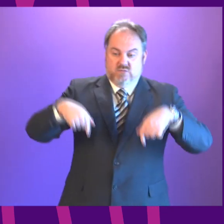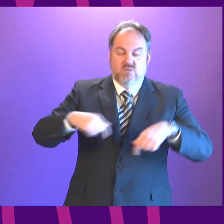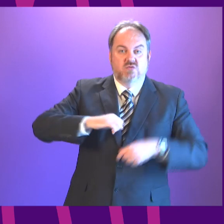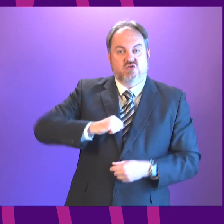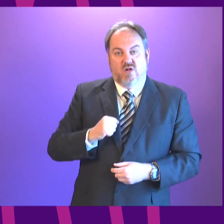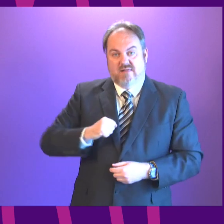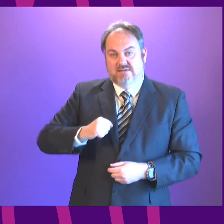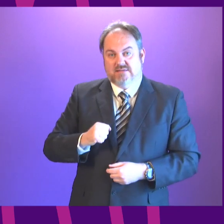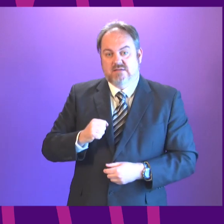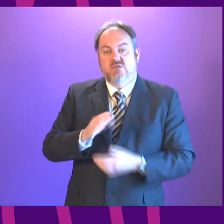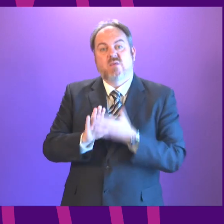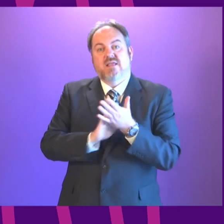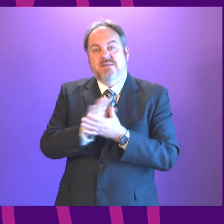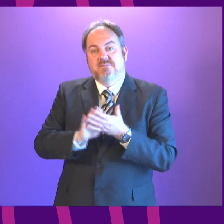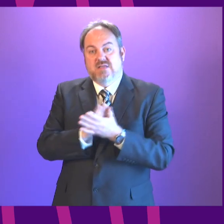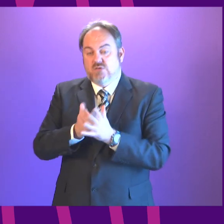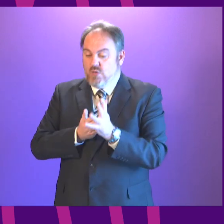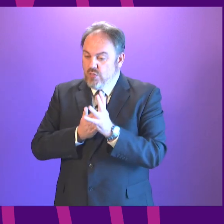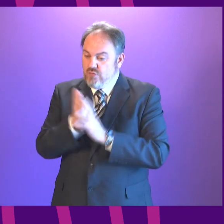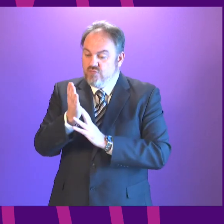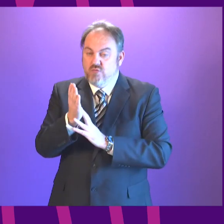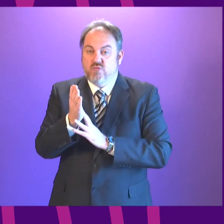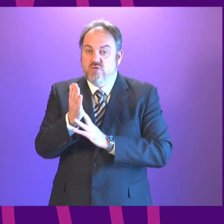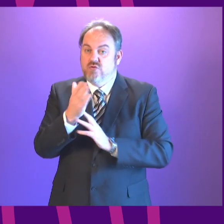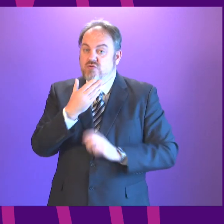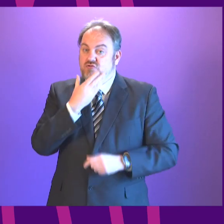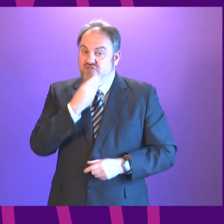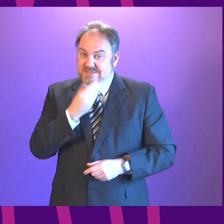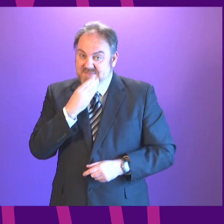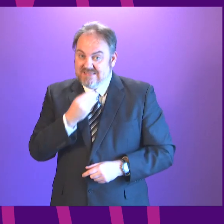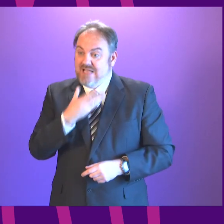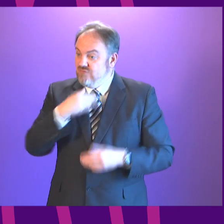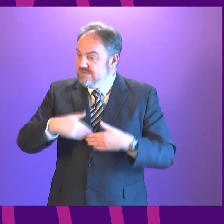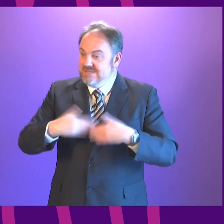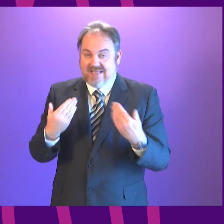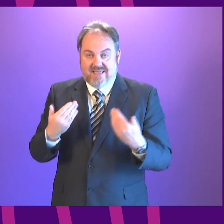place throughout the festive period, including, unfortunately, on Christmas day, and as the